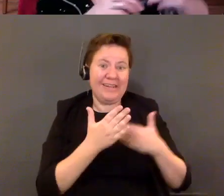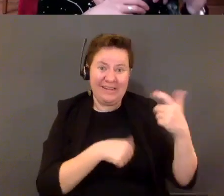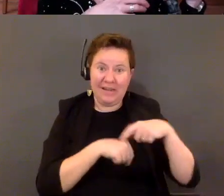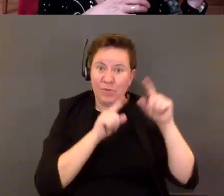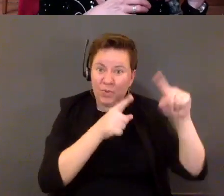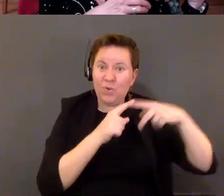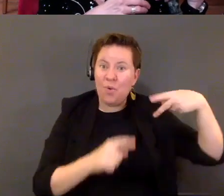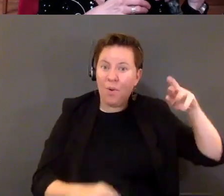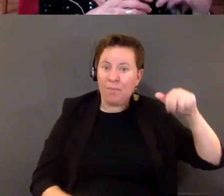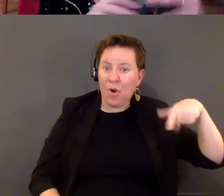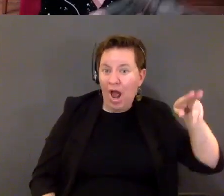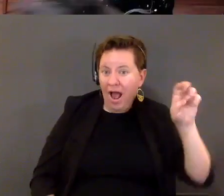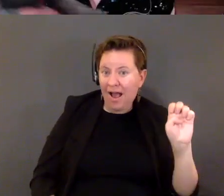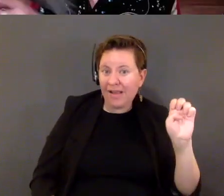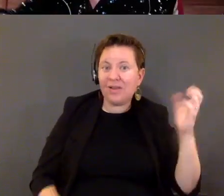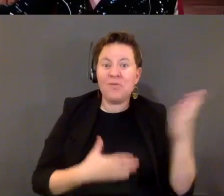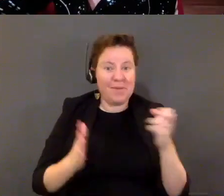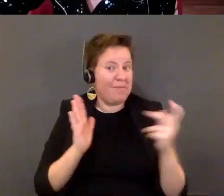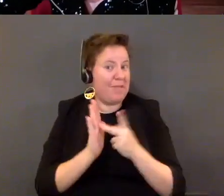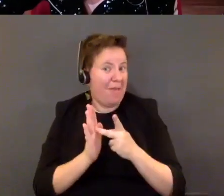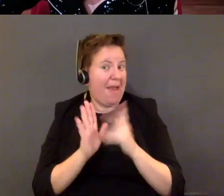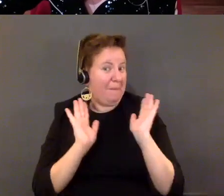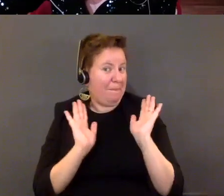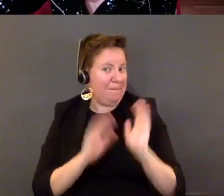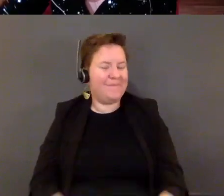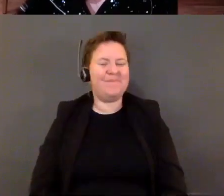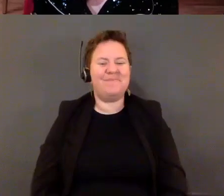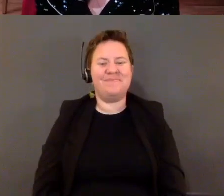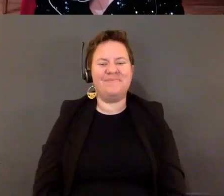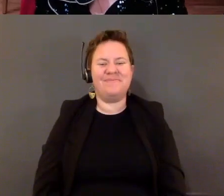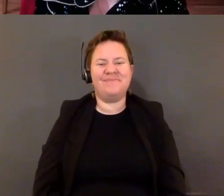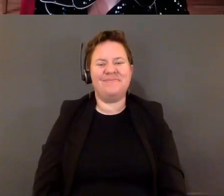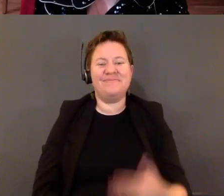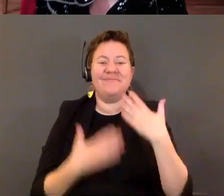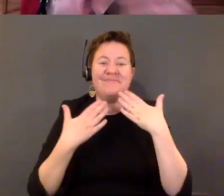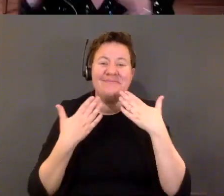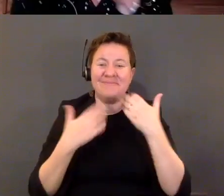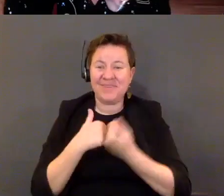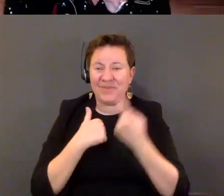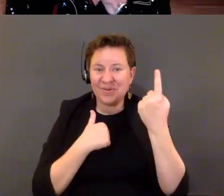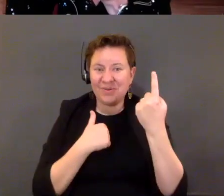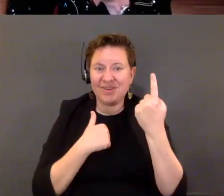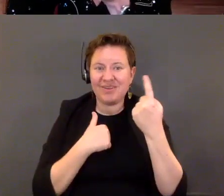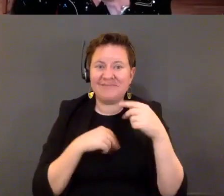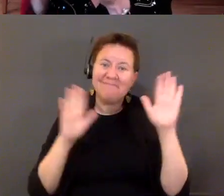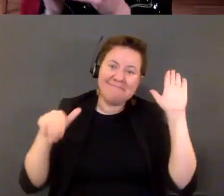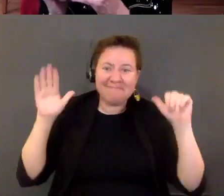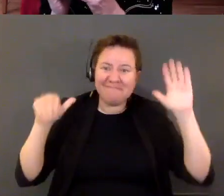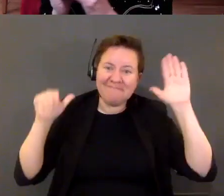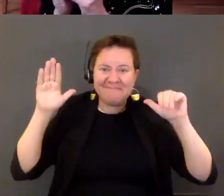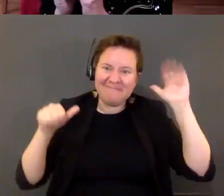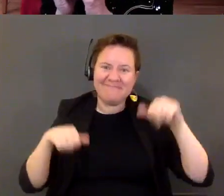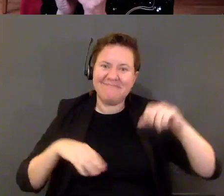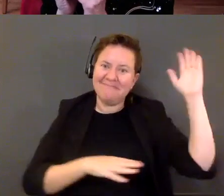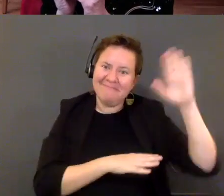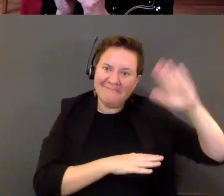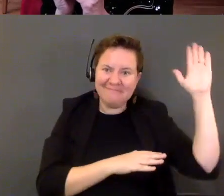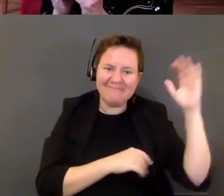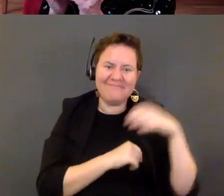bring me something good thank you everybody the golems wave night night i really thank you so much